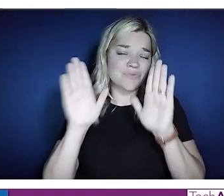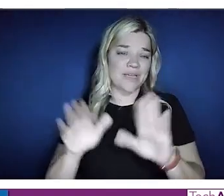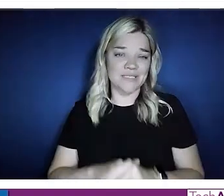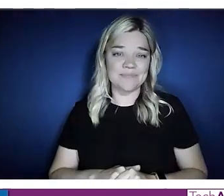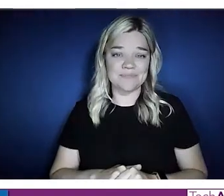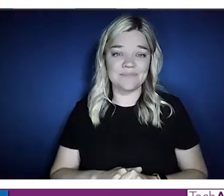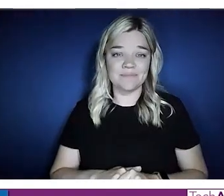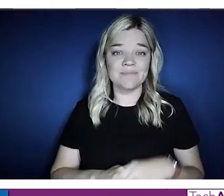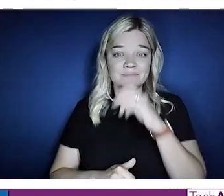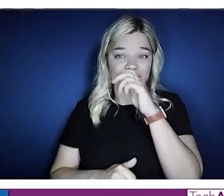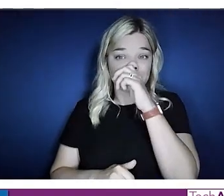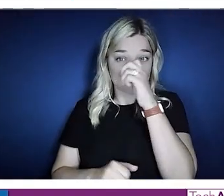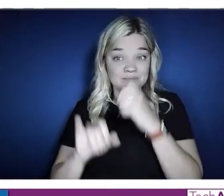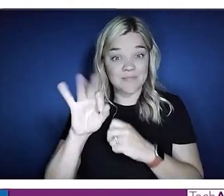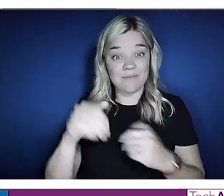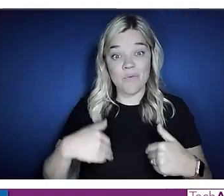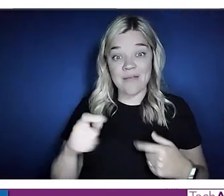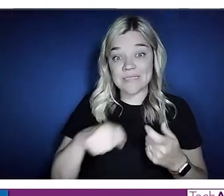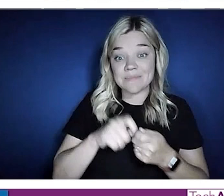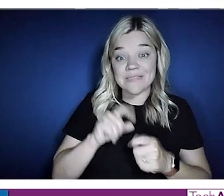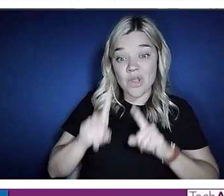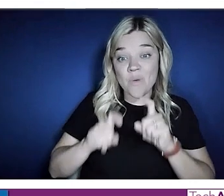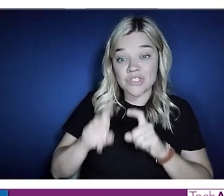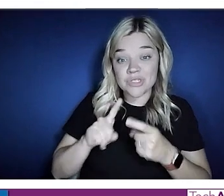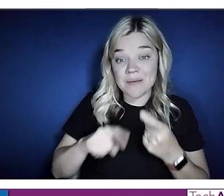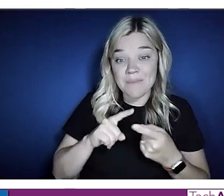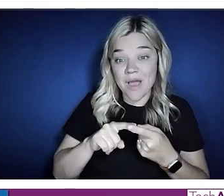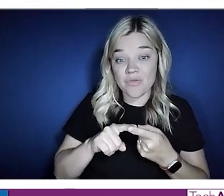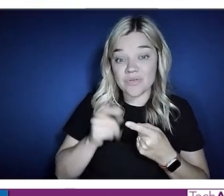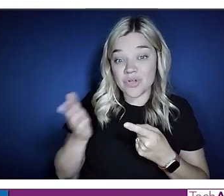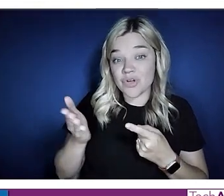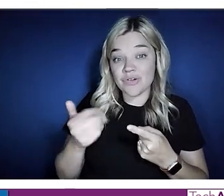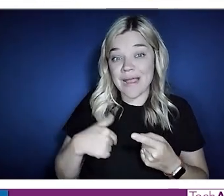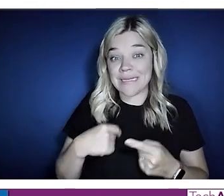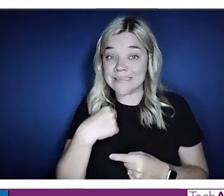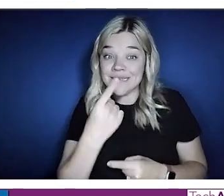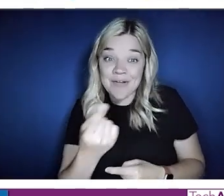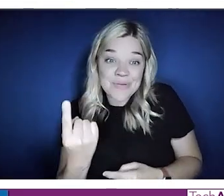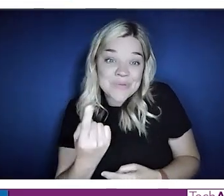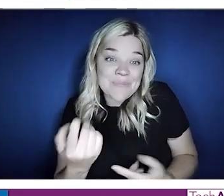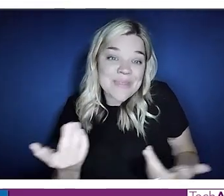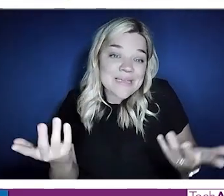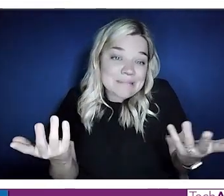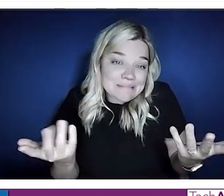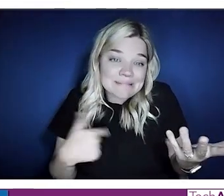So if you have a specific question about the Library for the Blind, I can maybe tell you something. But like, I don't work with them closely anymore,